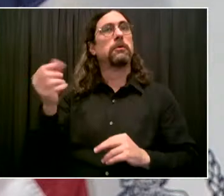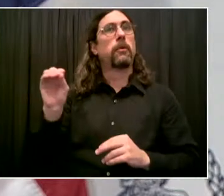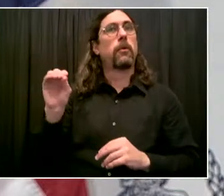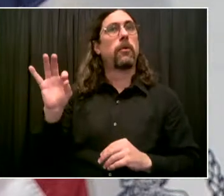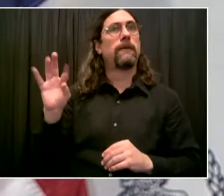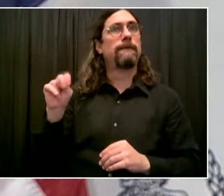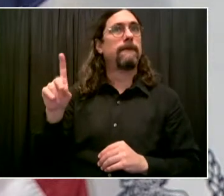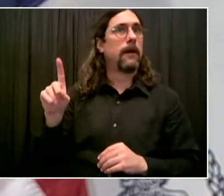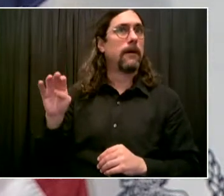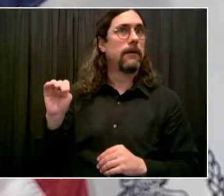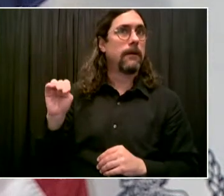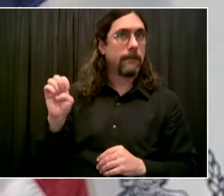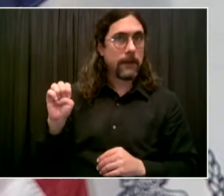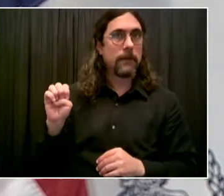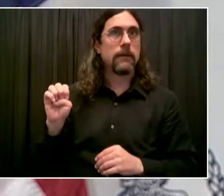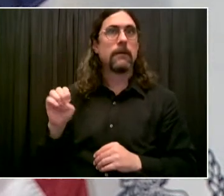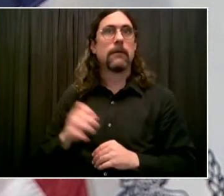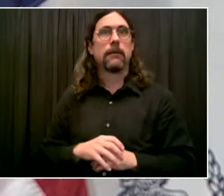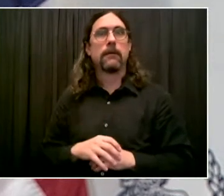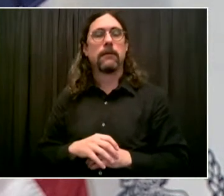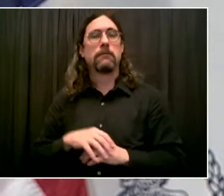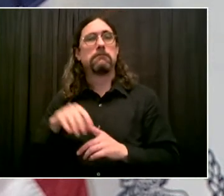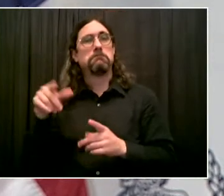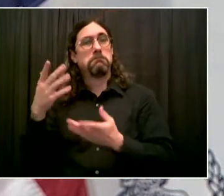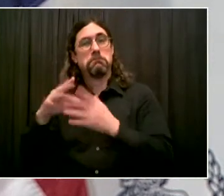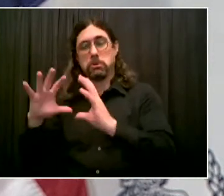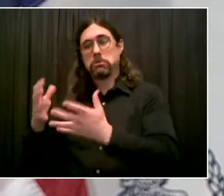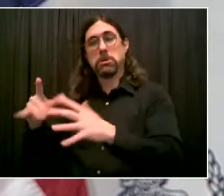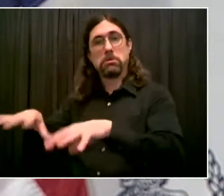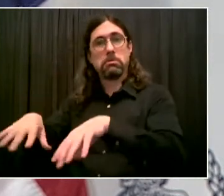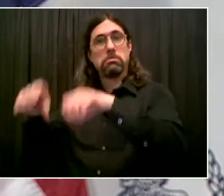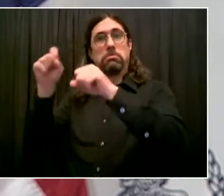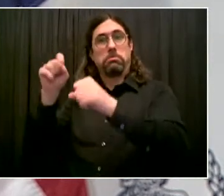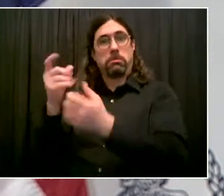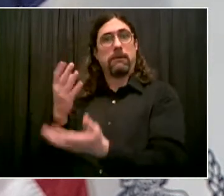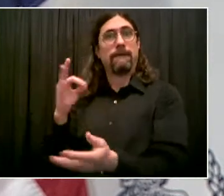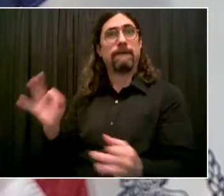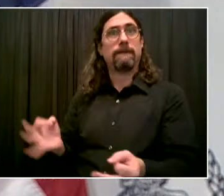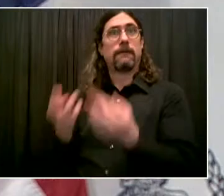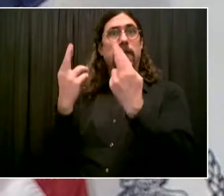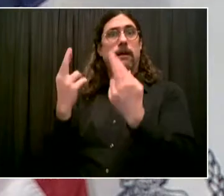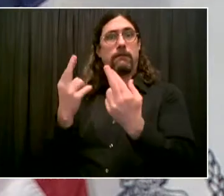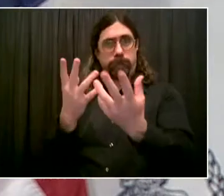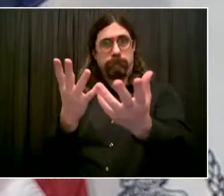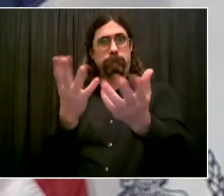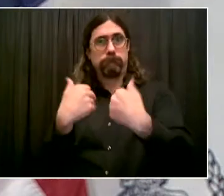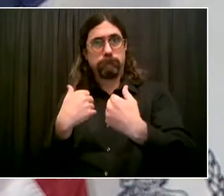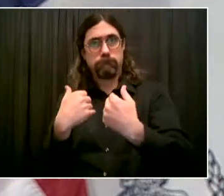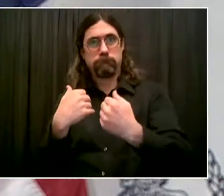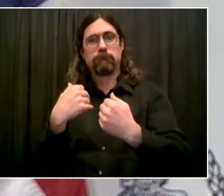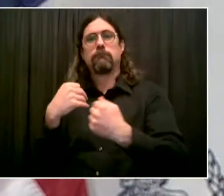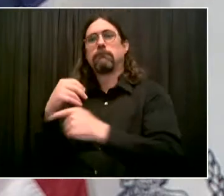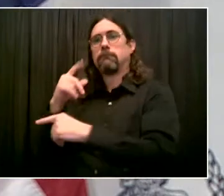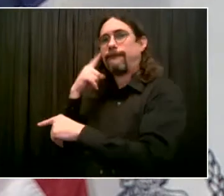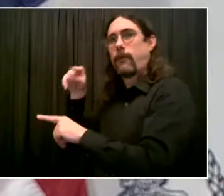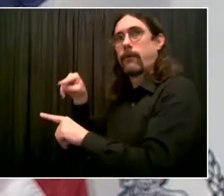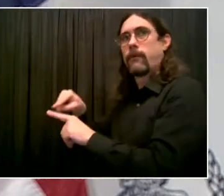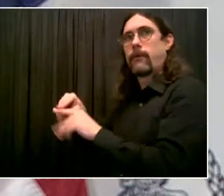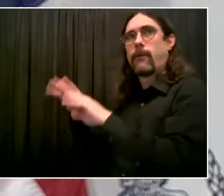HELP RAISE MONEYE TO O OPERRATE THEIR OPEN STREETS, WHICH IS KIND OF A BIZARRE CIRCUMSTANCE BECAUSE OPEN STREETTAS RERE BY